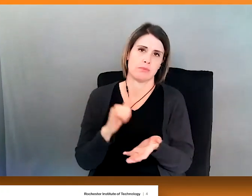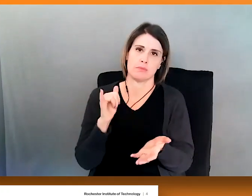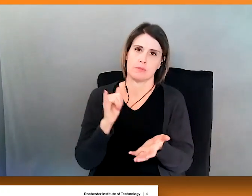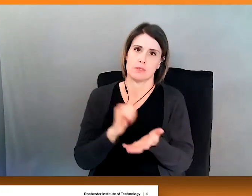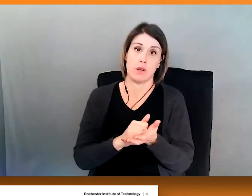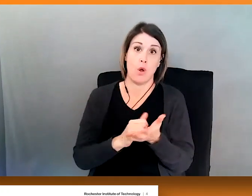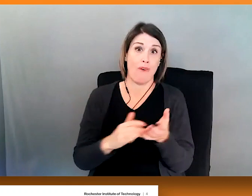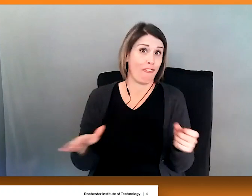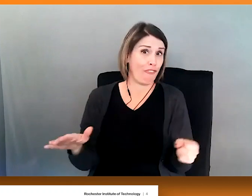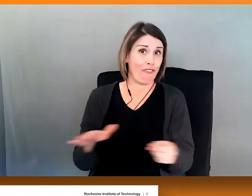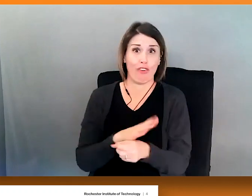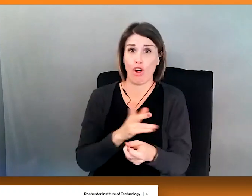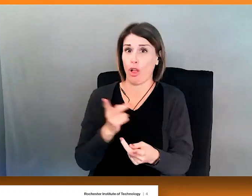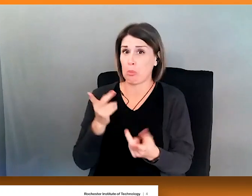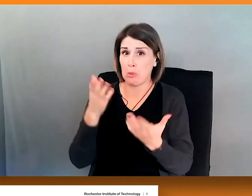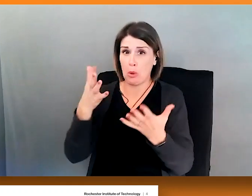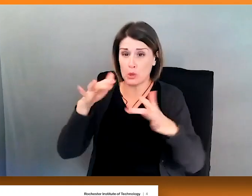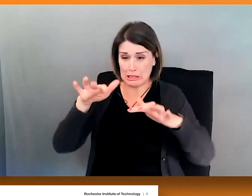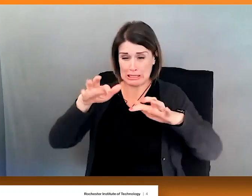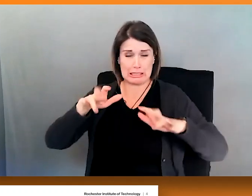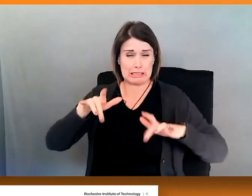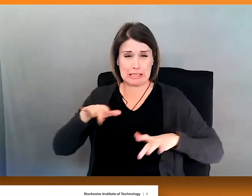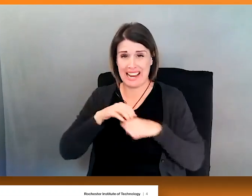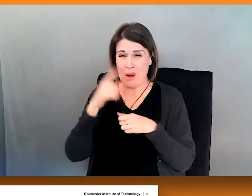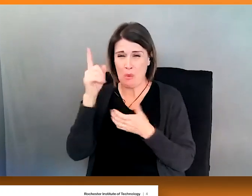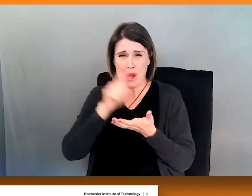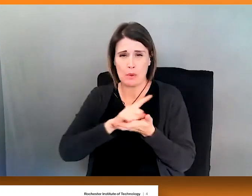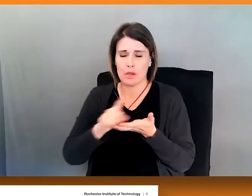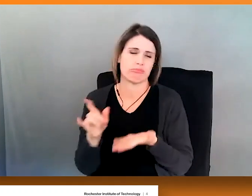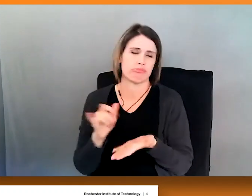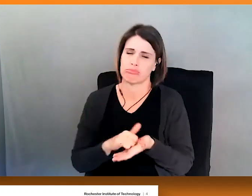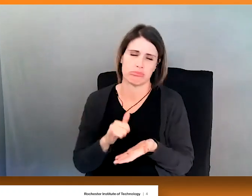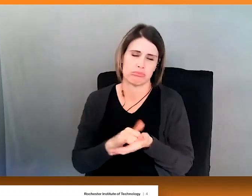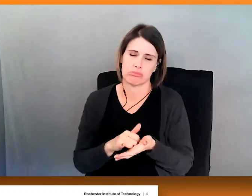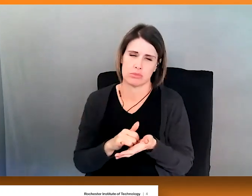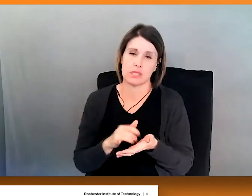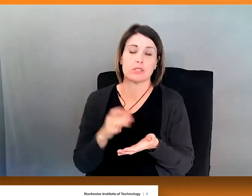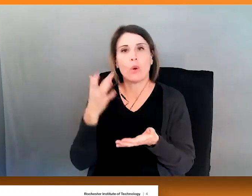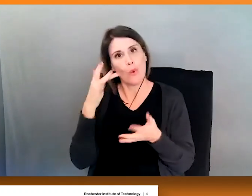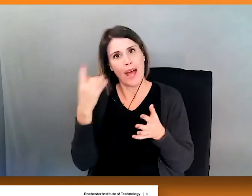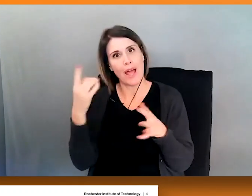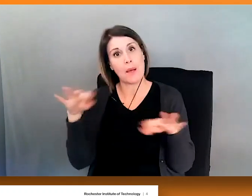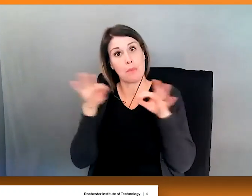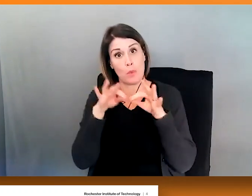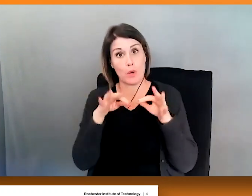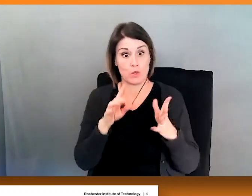a whole proposal in a week. So that's one reason to start early.